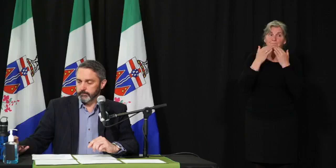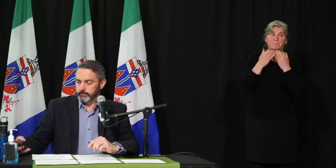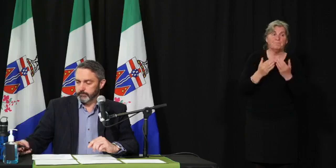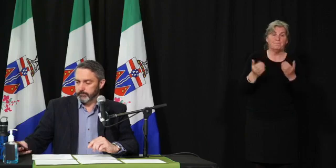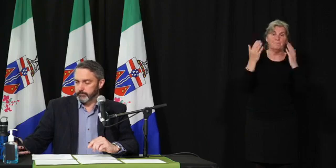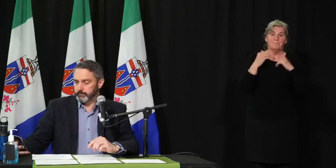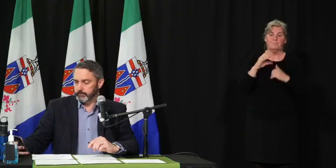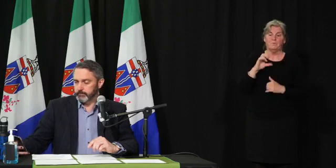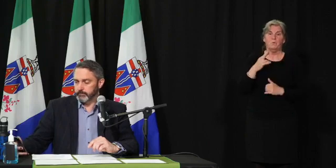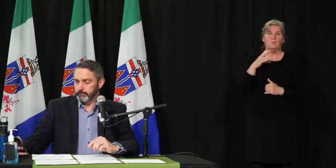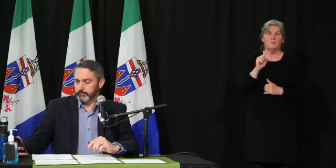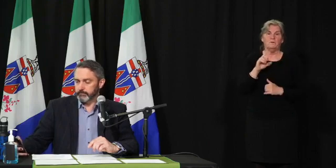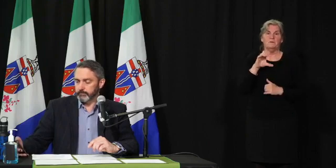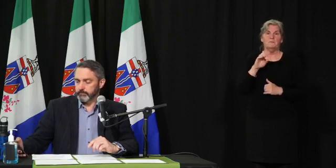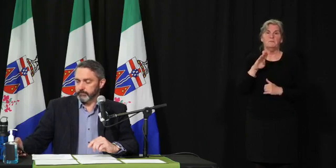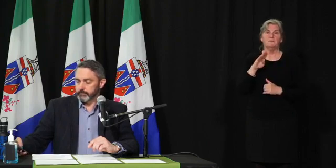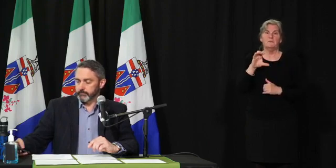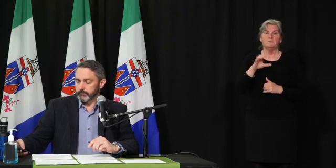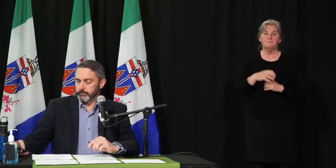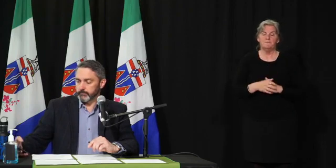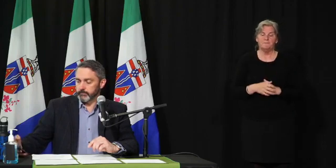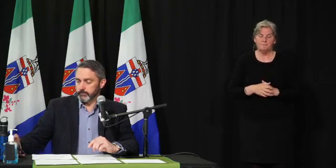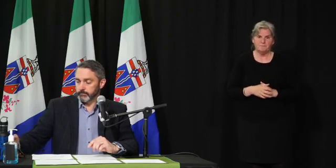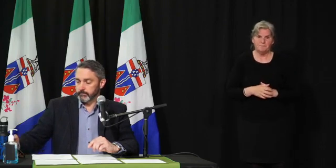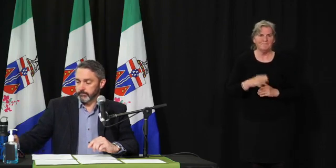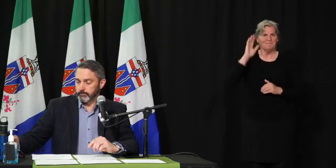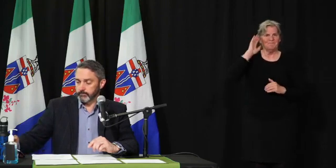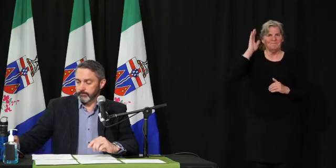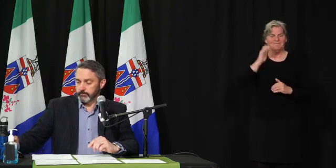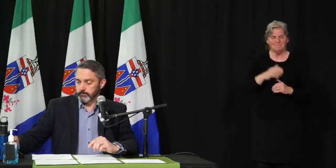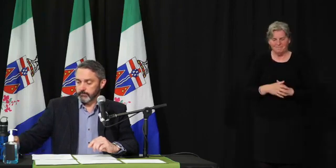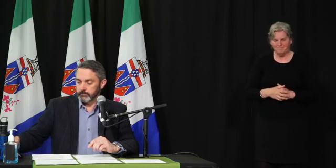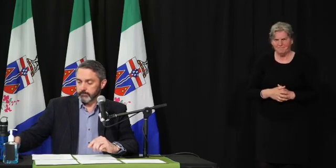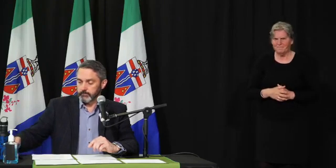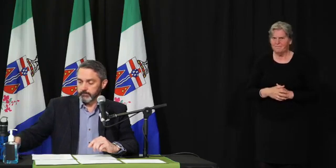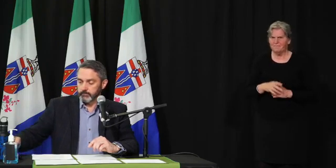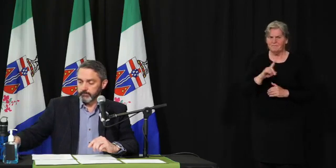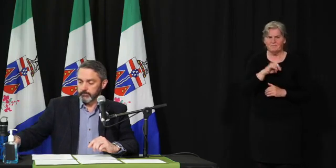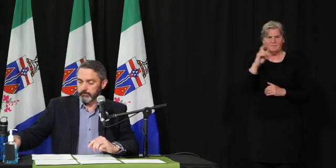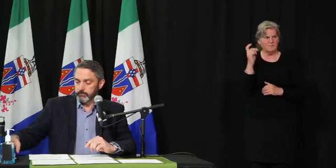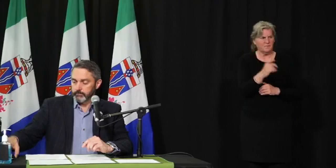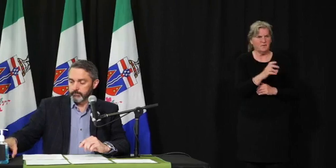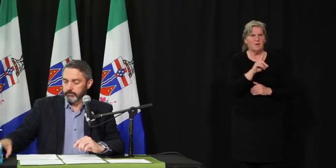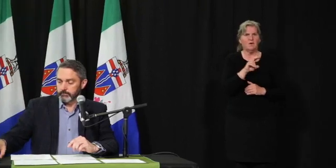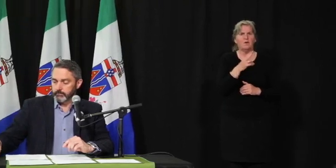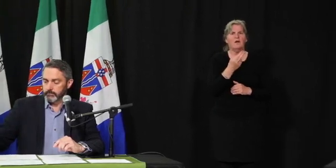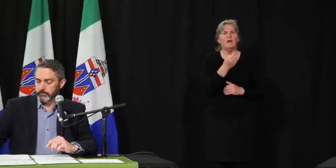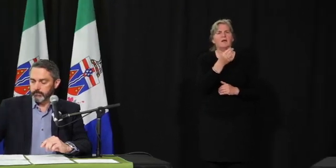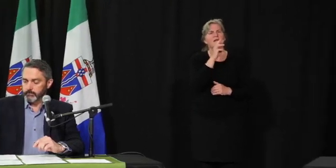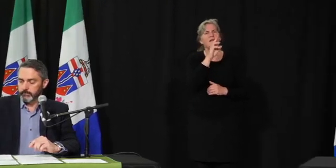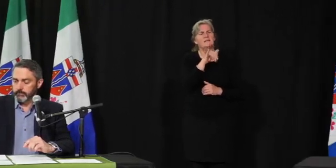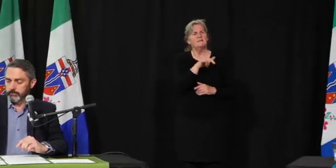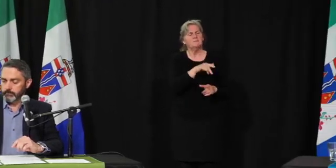We will move now to Chris, CBC? Reporter: Question for Dr Hanley.